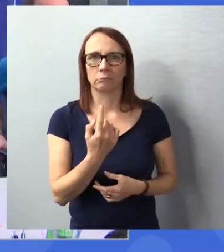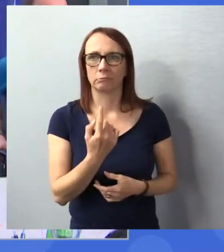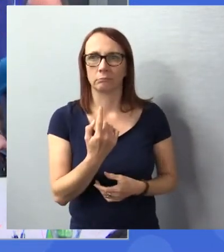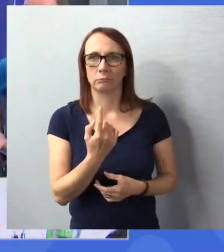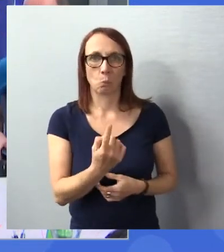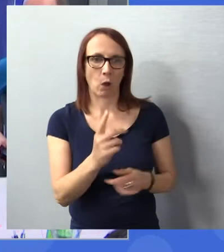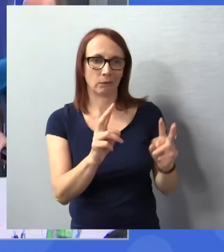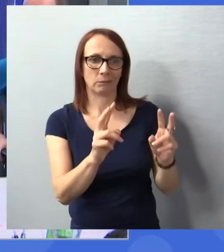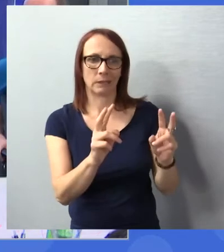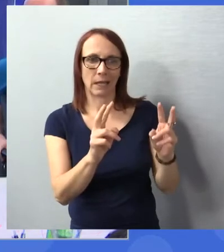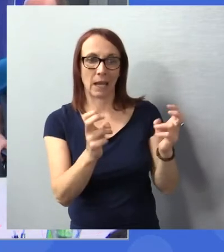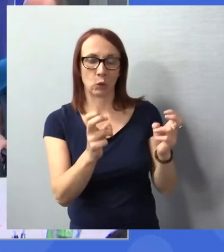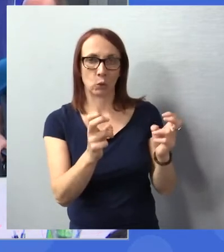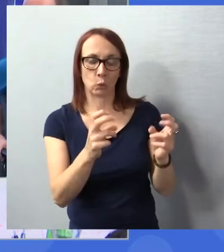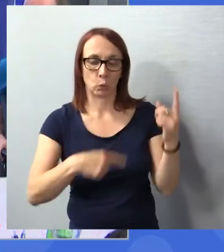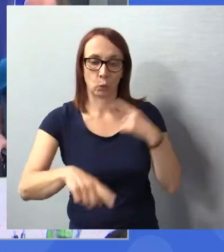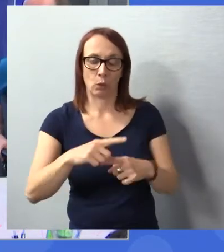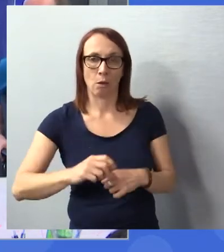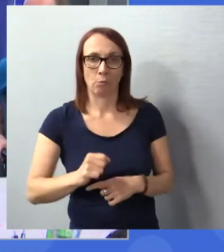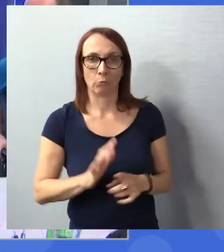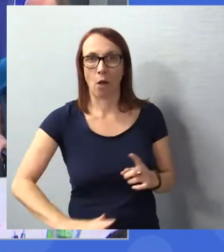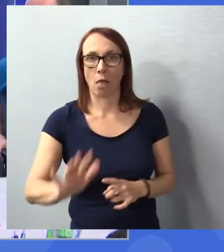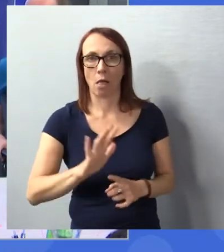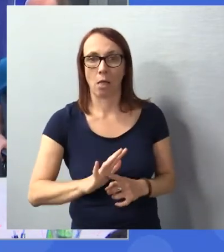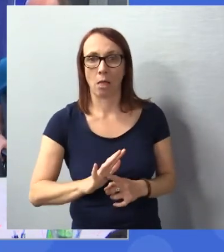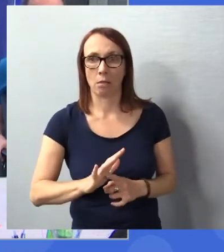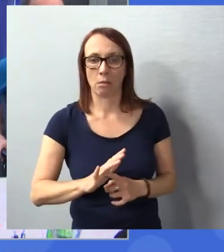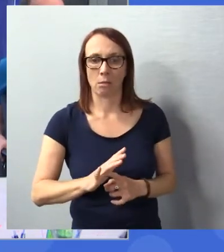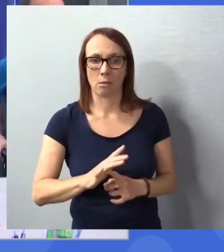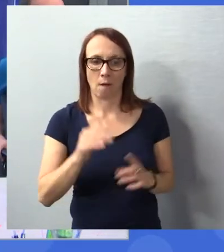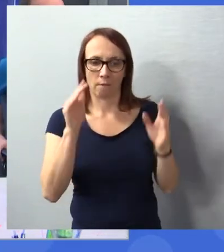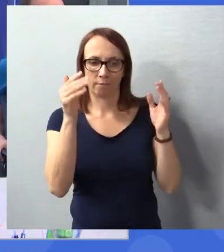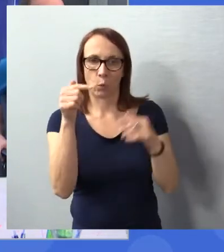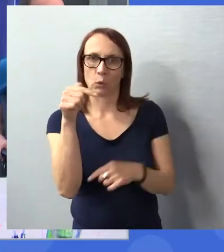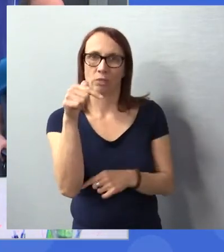everybody in Scotland and make that the main issue and follow that through to